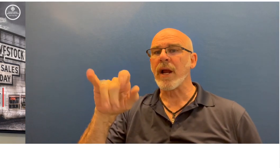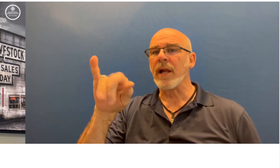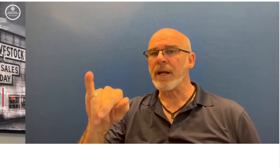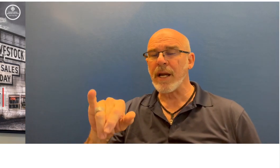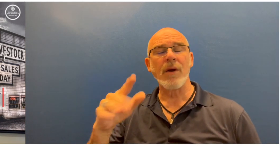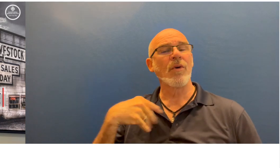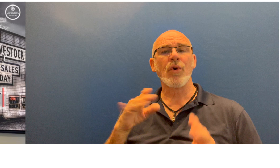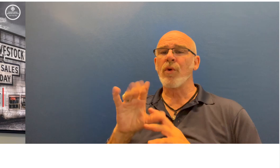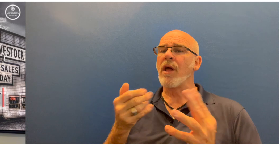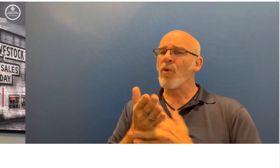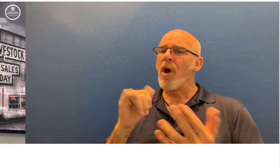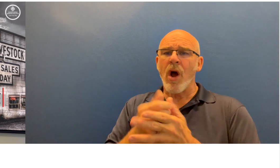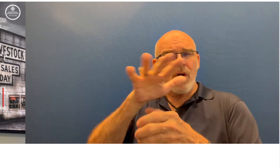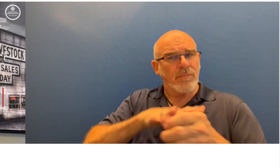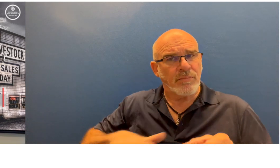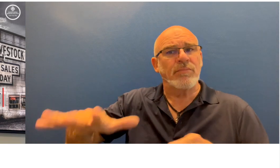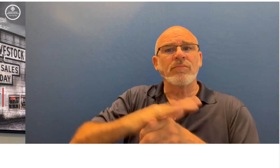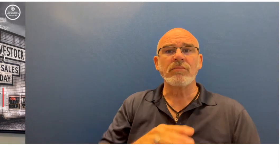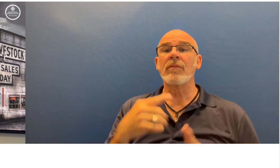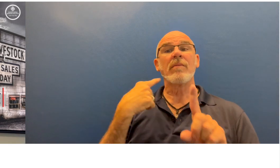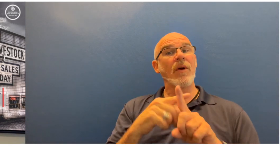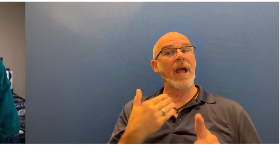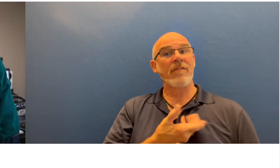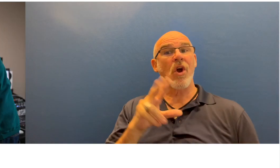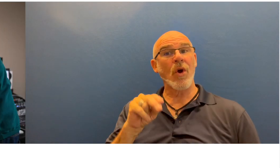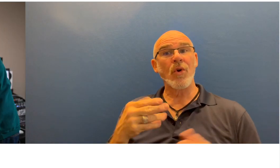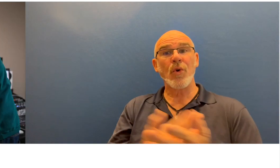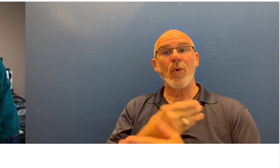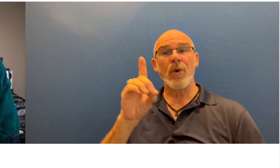Some really great stuff there. We have our own Digital Audio Program,